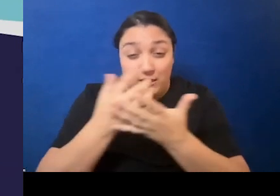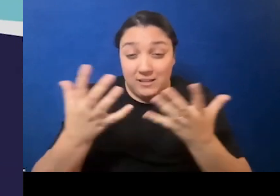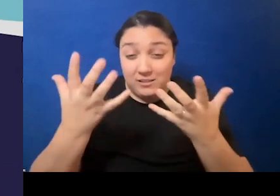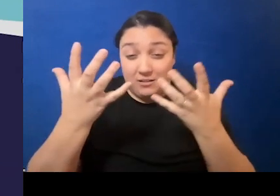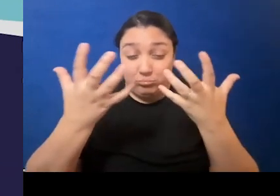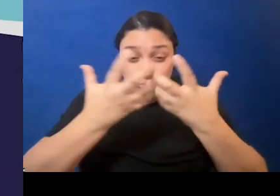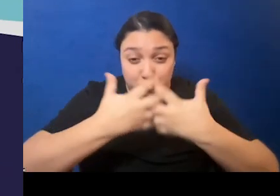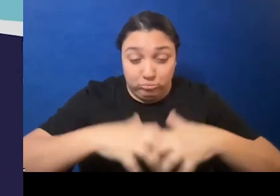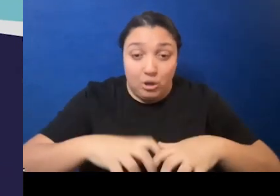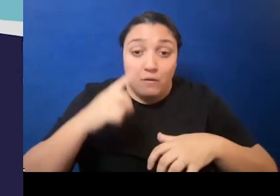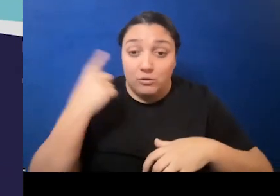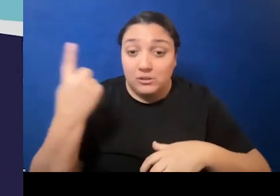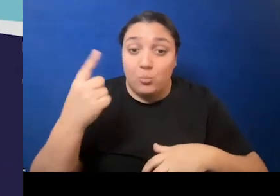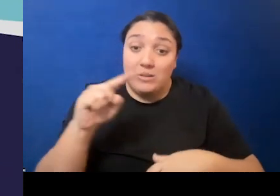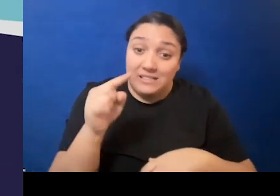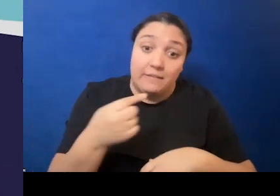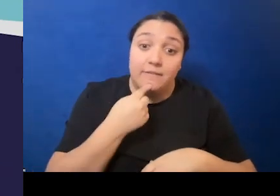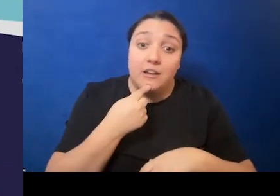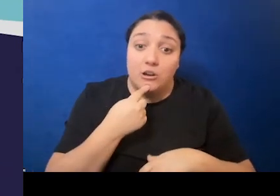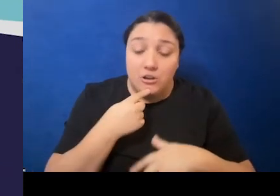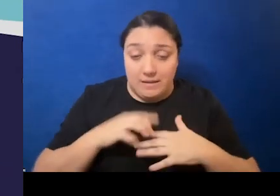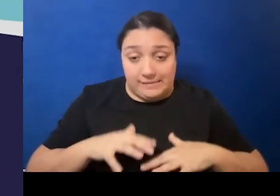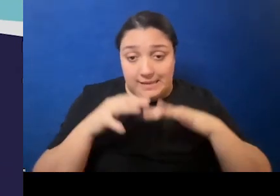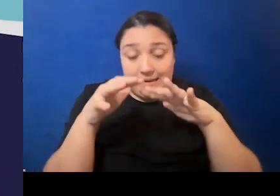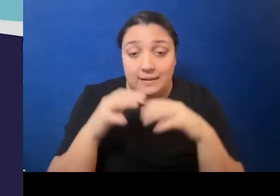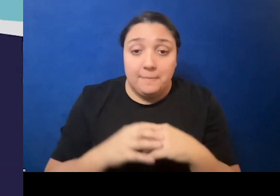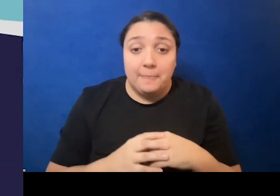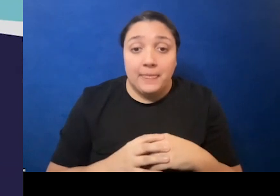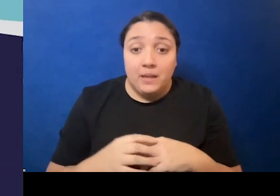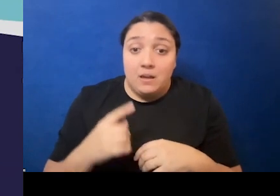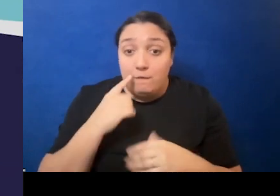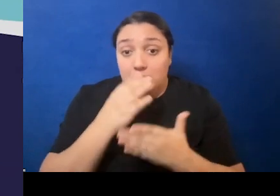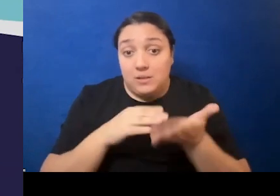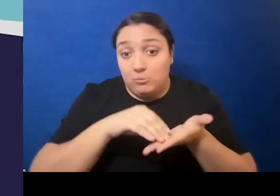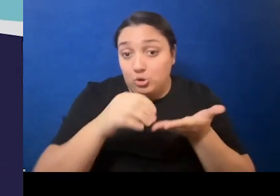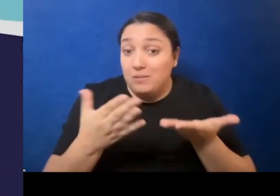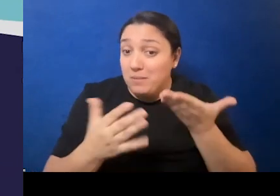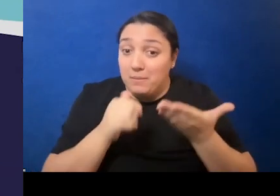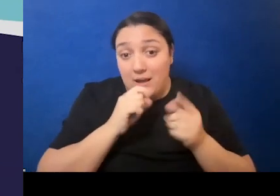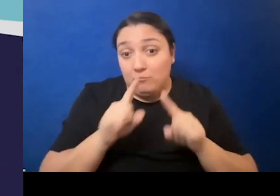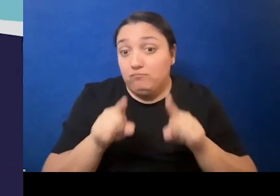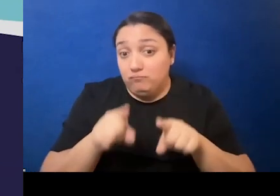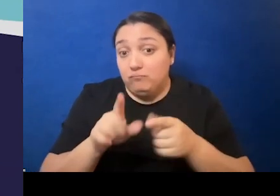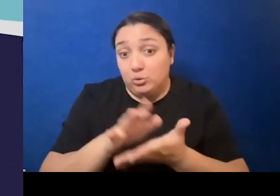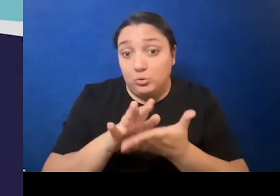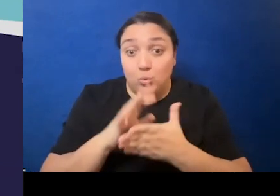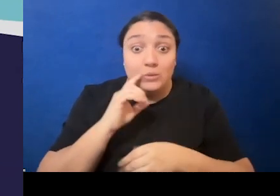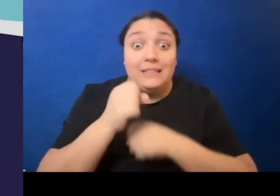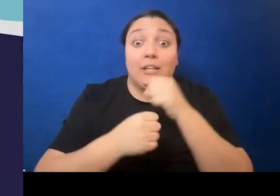TOGETHER TO HELP THE STUDENT WITH SEVERE ANXIETY. WITH ALL THESE STEPS, GOOD